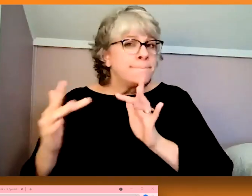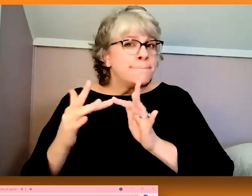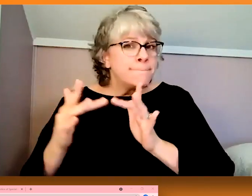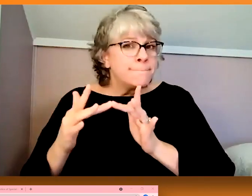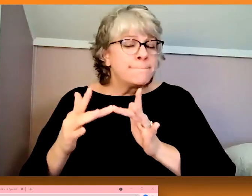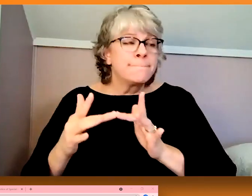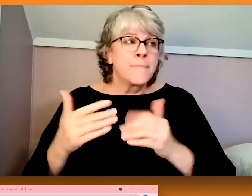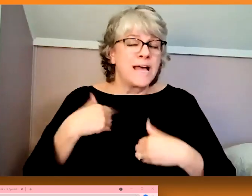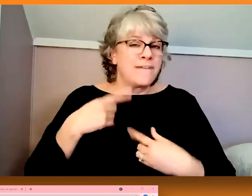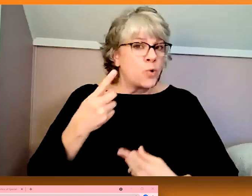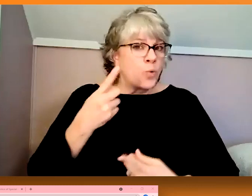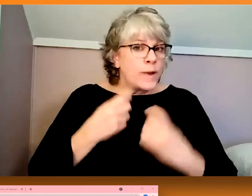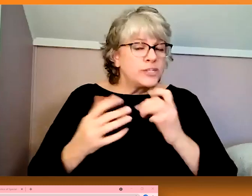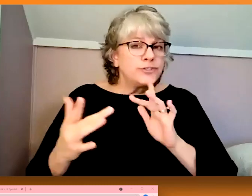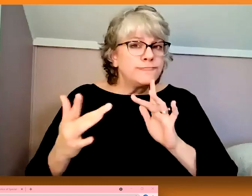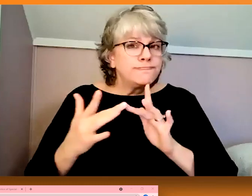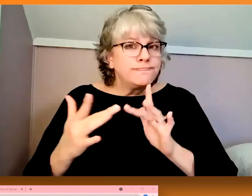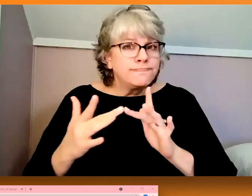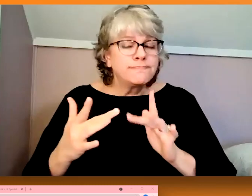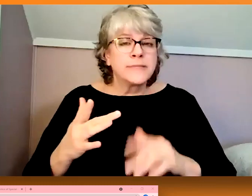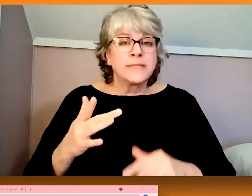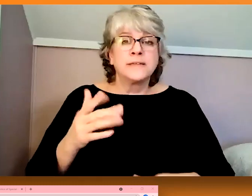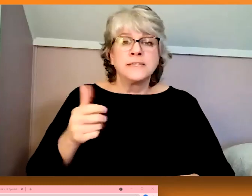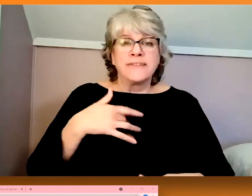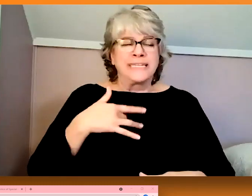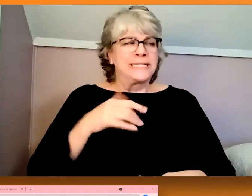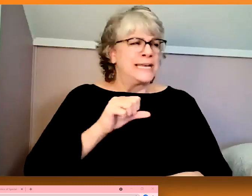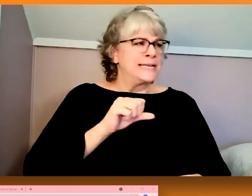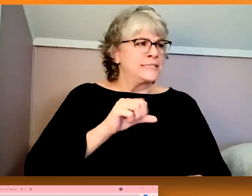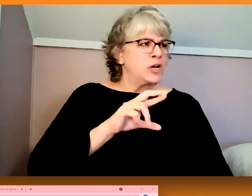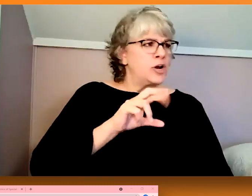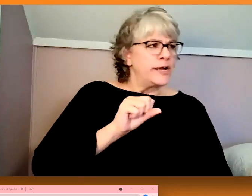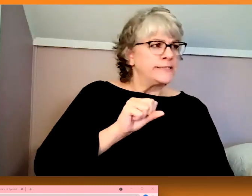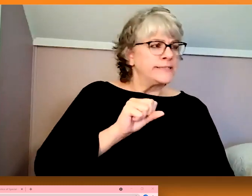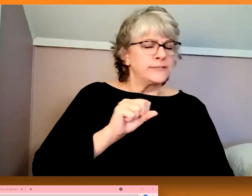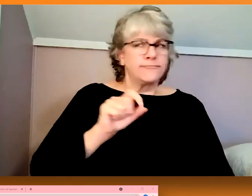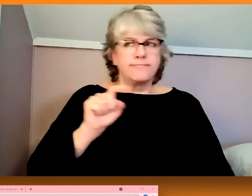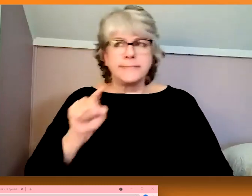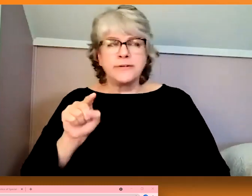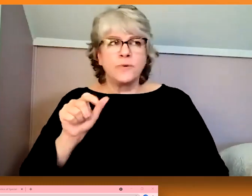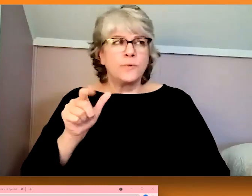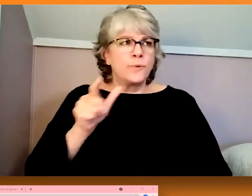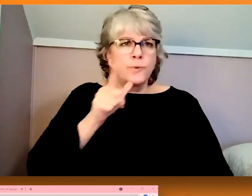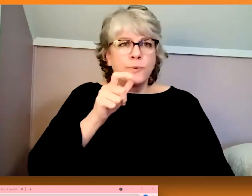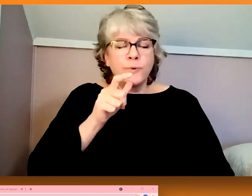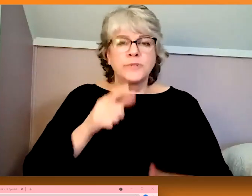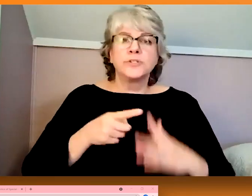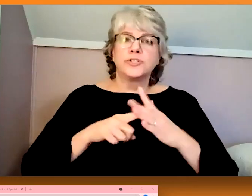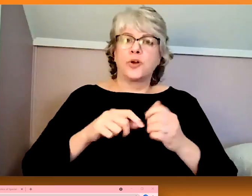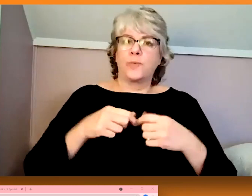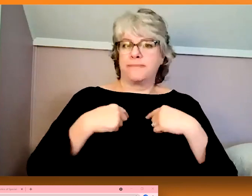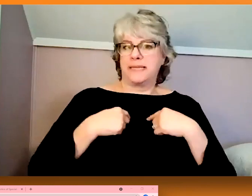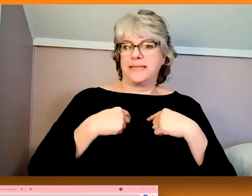If you're not sure if you should reach out to SRS, the other department I mentioned, you can reach out to me.